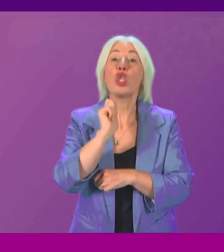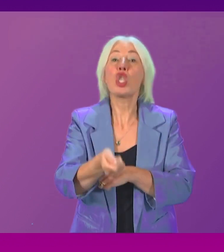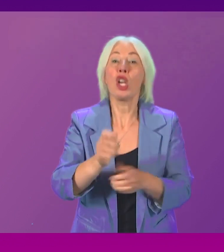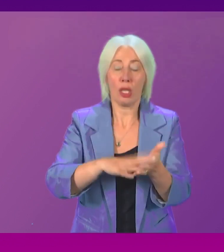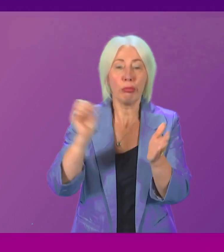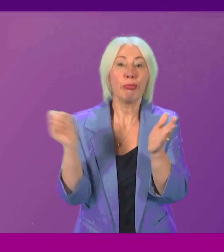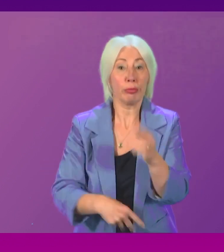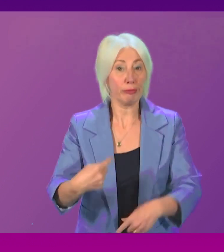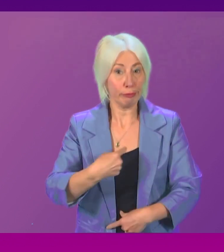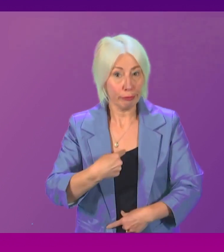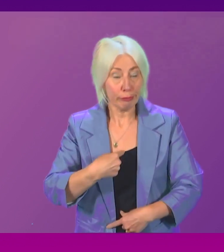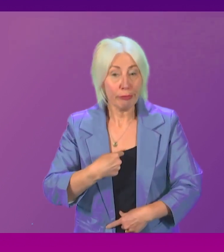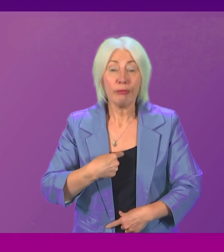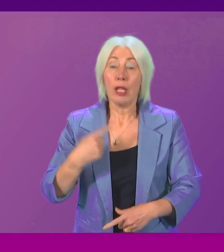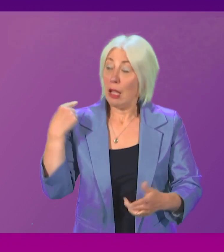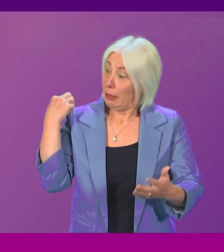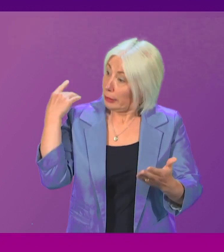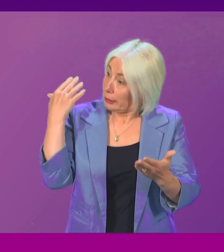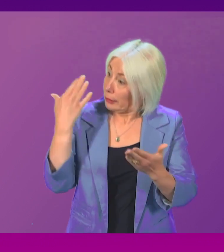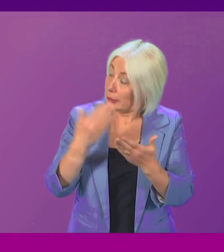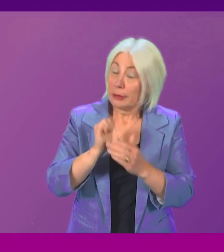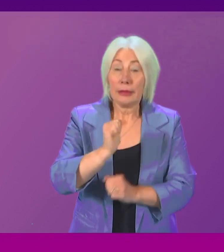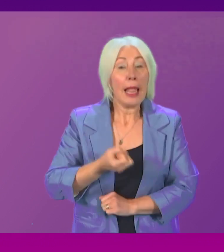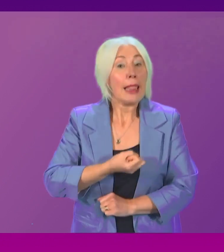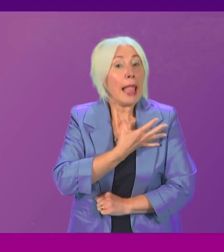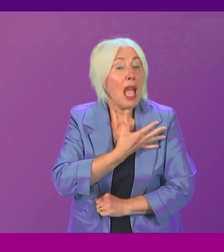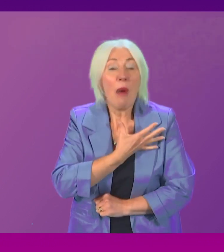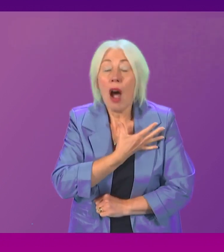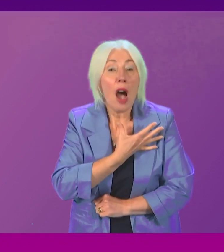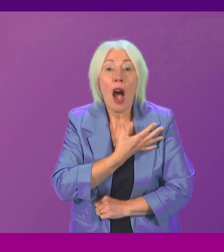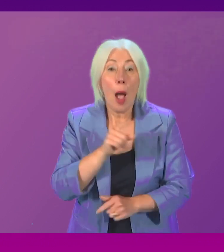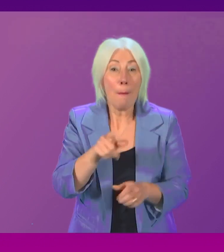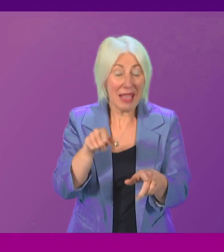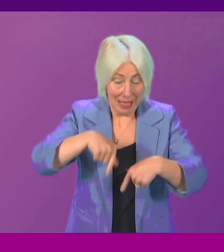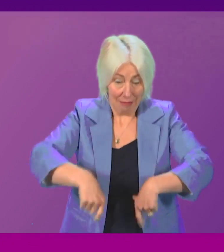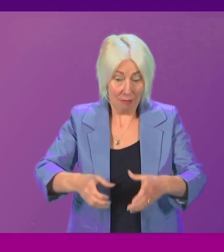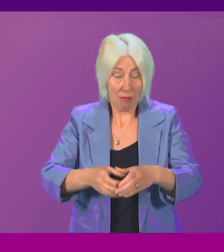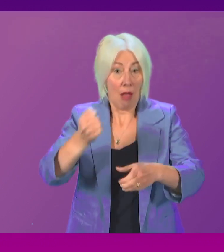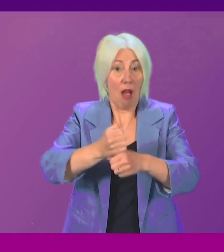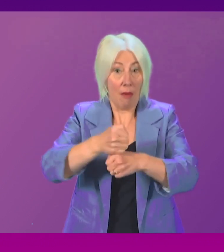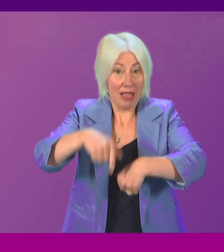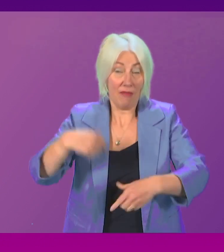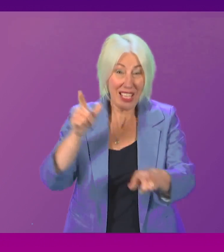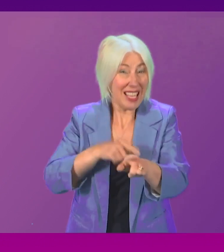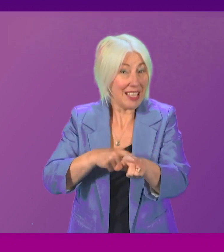which is something that, in all its years in government, Labour had never got round to doing.